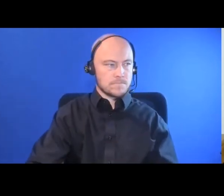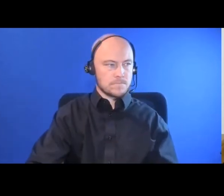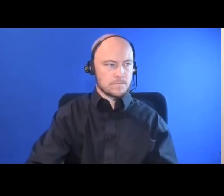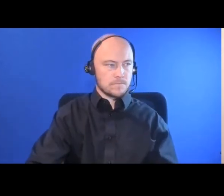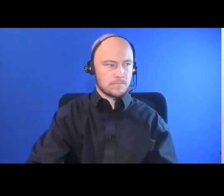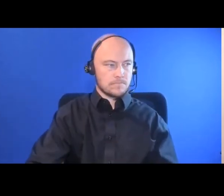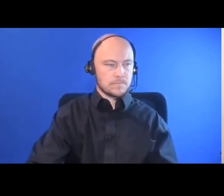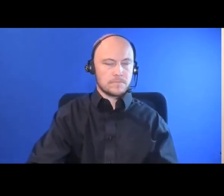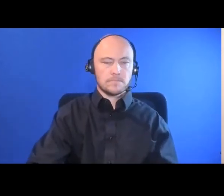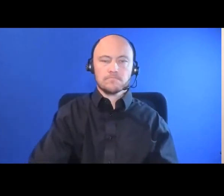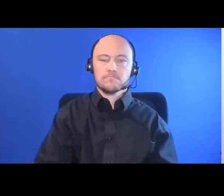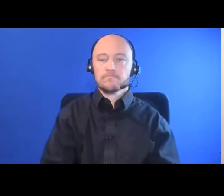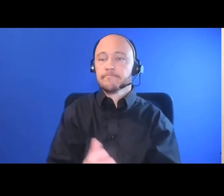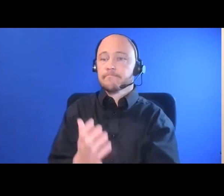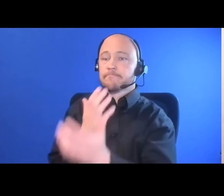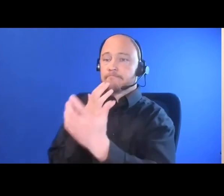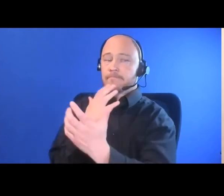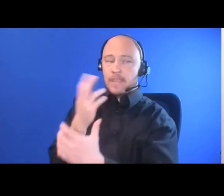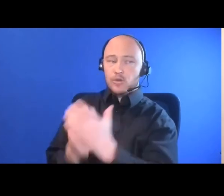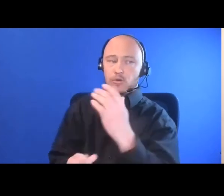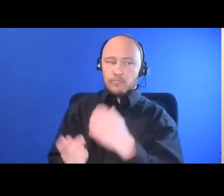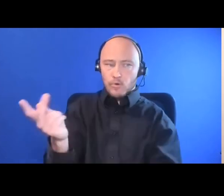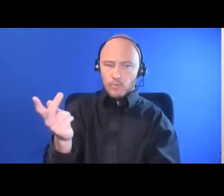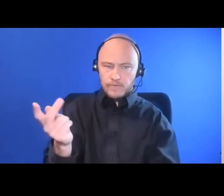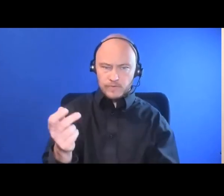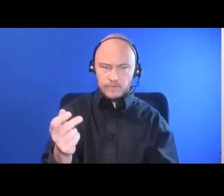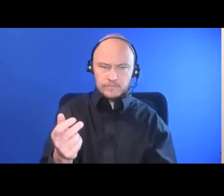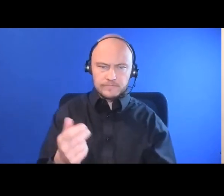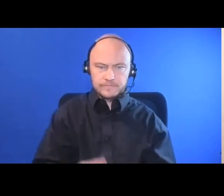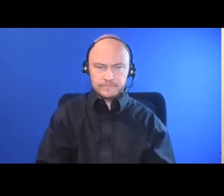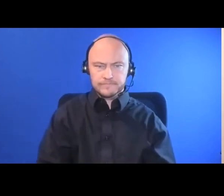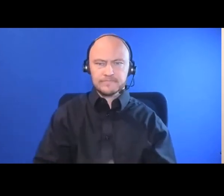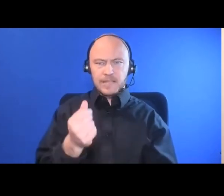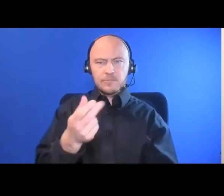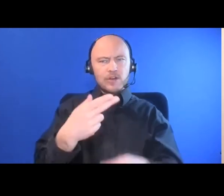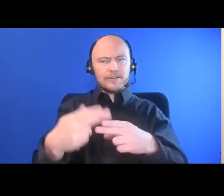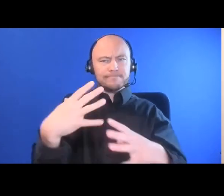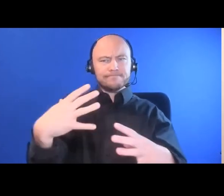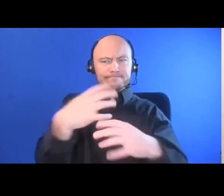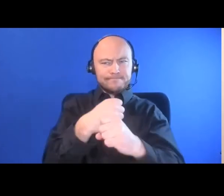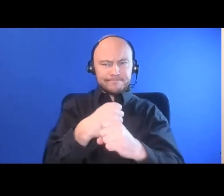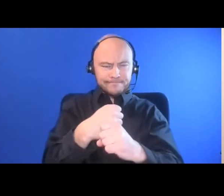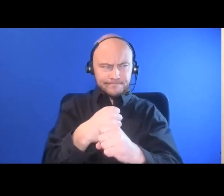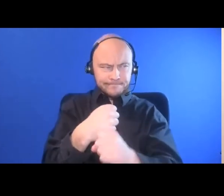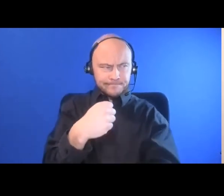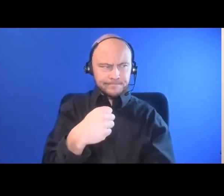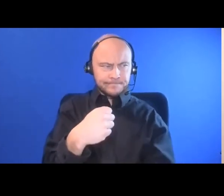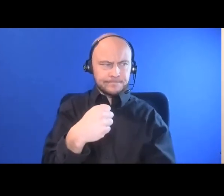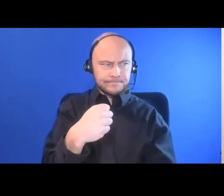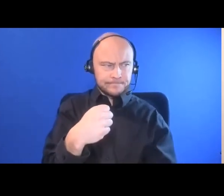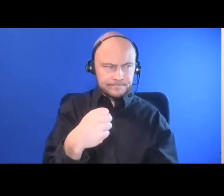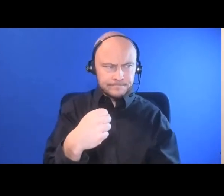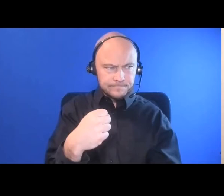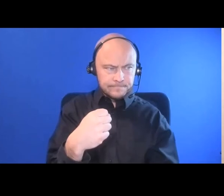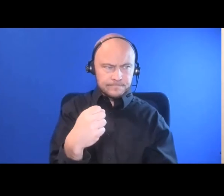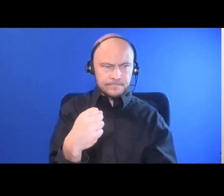Thank you to both of you. I'm gonna try to be brief just in the interest of time, but so I don't feel pigeonholed at all.